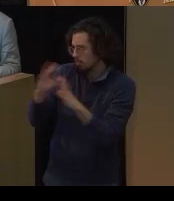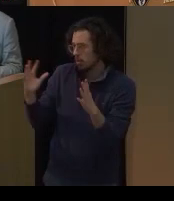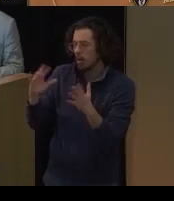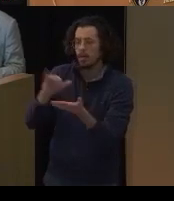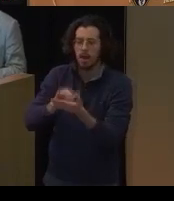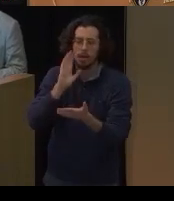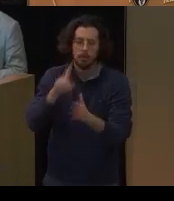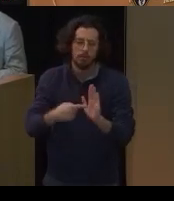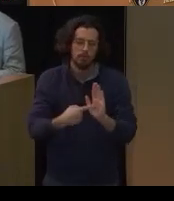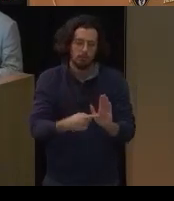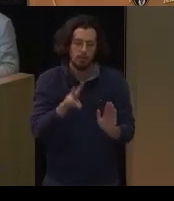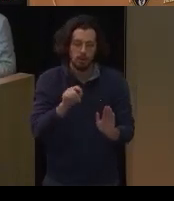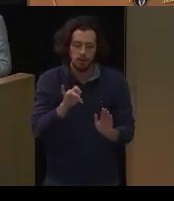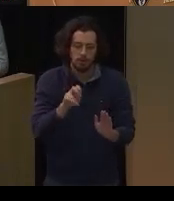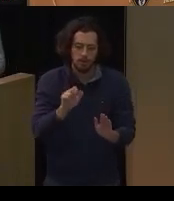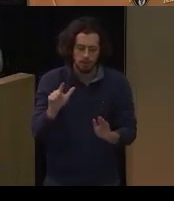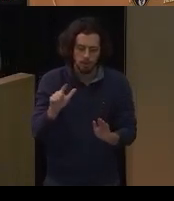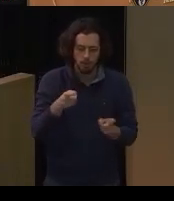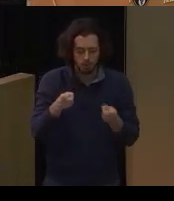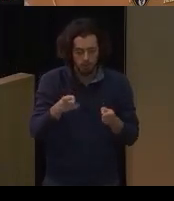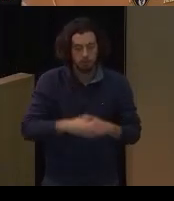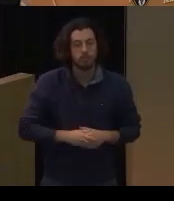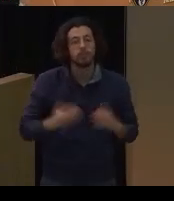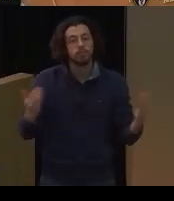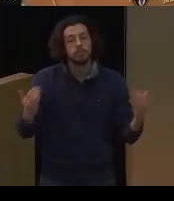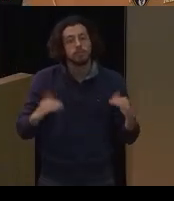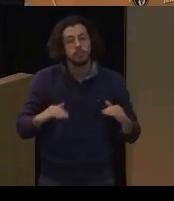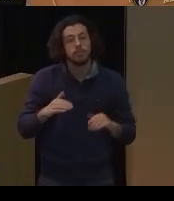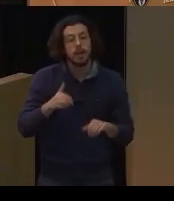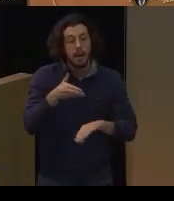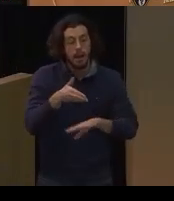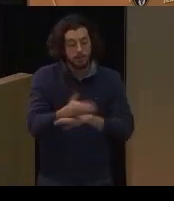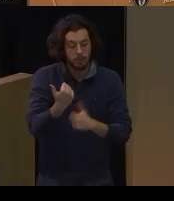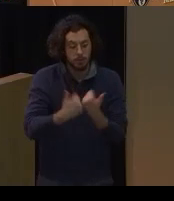so in order to do that after each real-time fmri feedback session we had participants